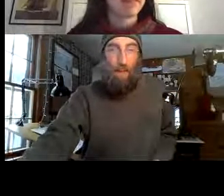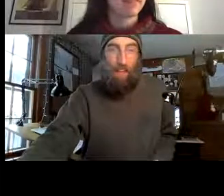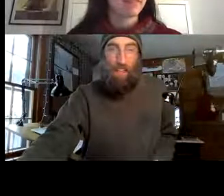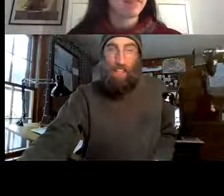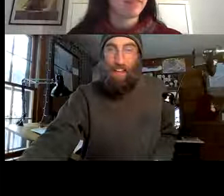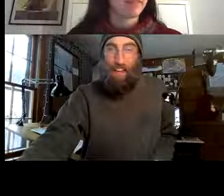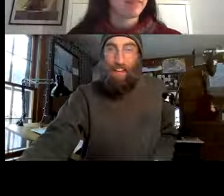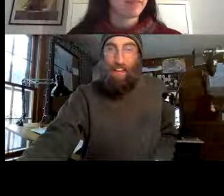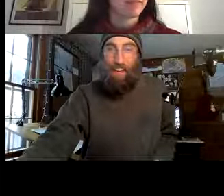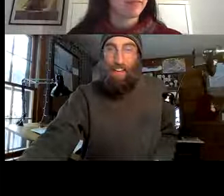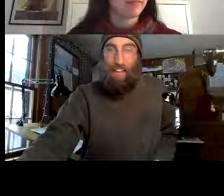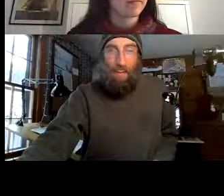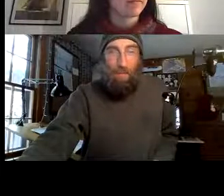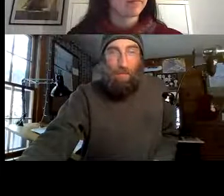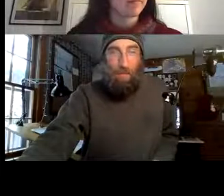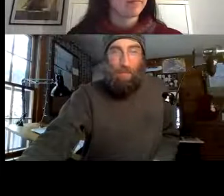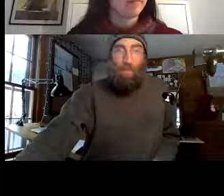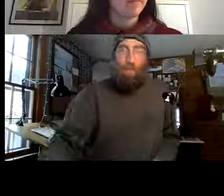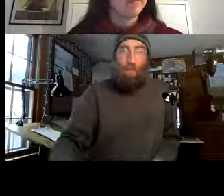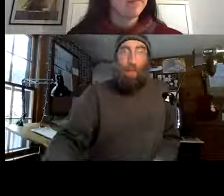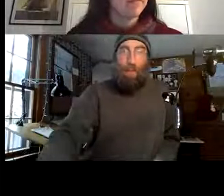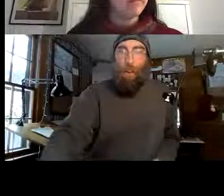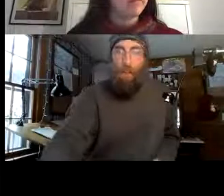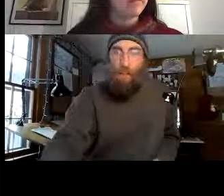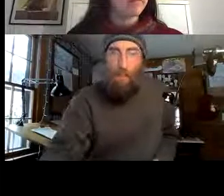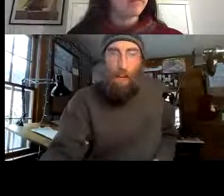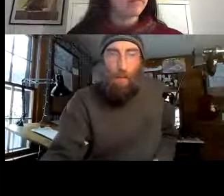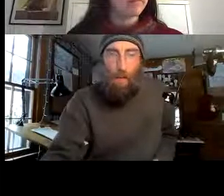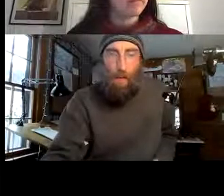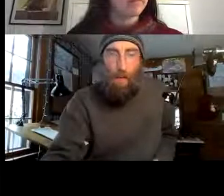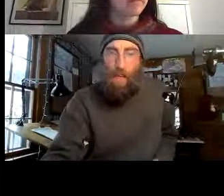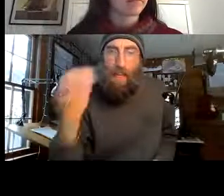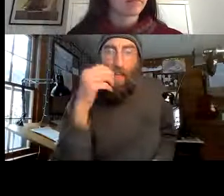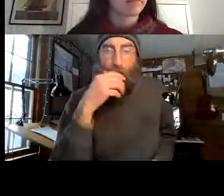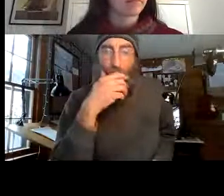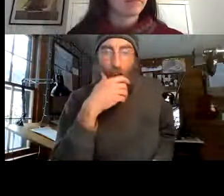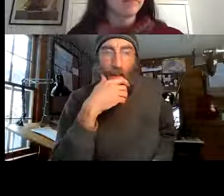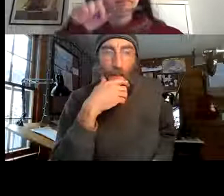Colby might have seen that. Um so I'm gonna jump here, we can if you want.